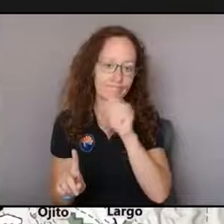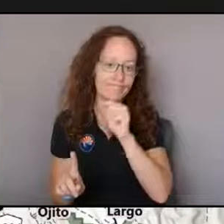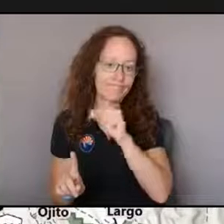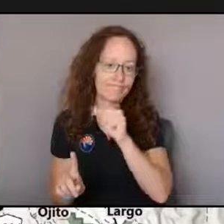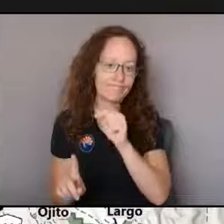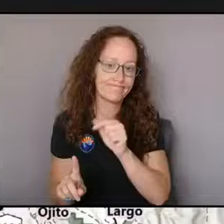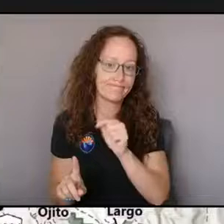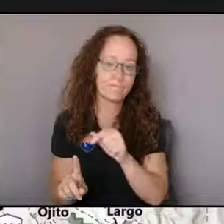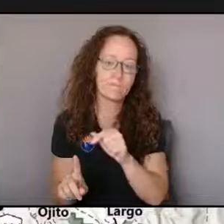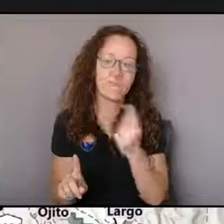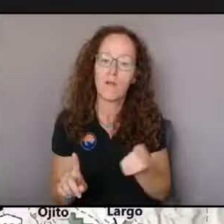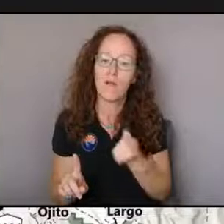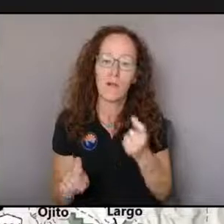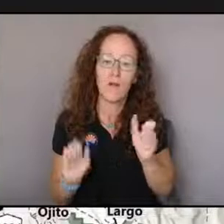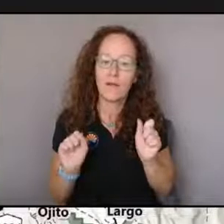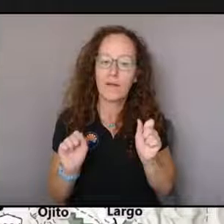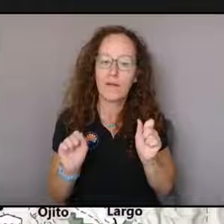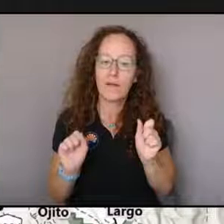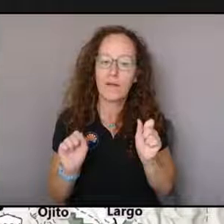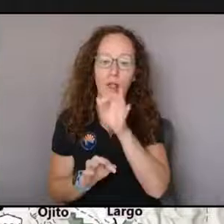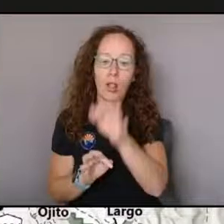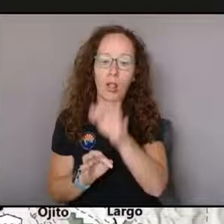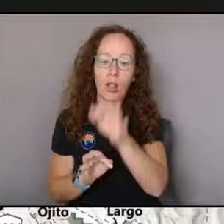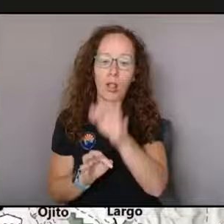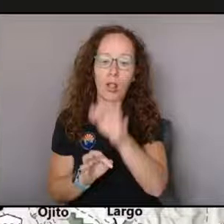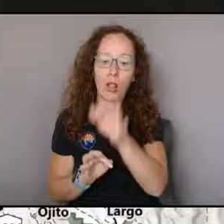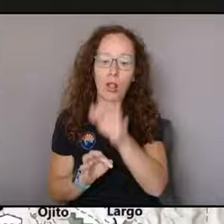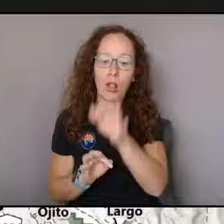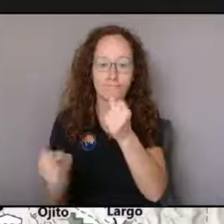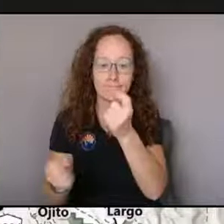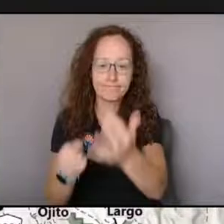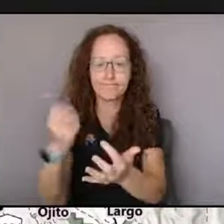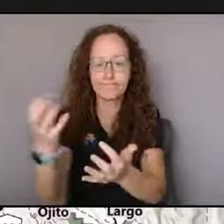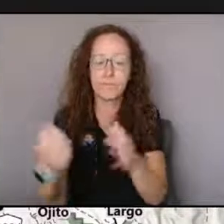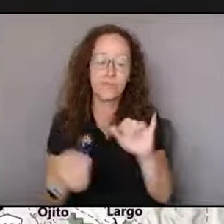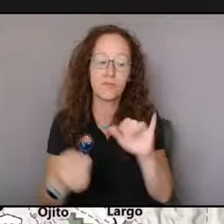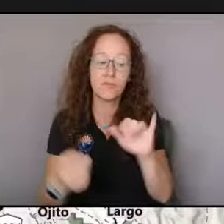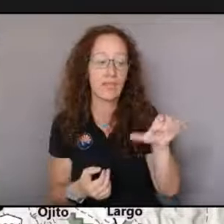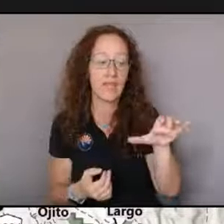THERE COULD ALWAYS BE SPOTS OUT THERE. YOU HEARD OPERATIONS JAYSON TALKING ABOUT THE CREWS